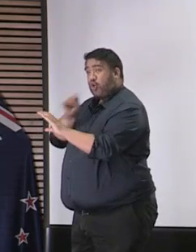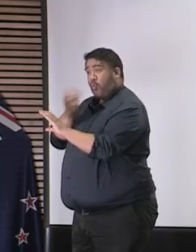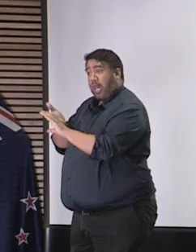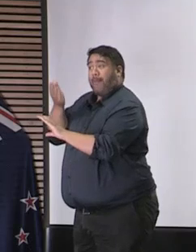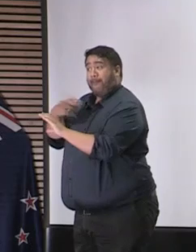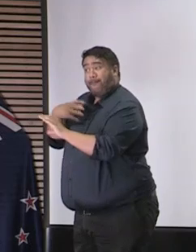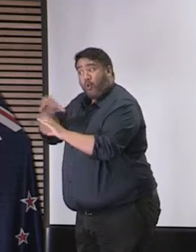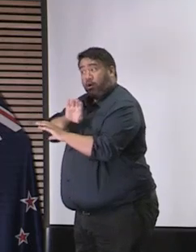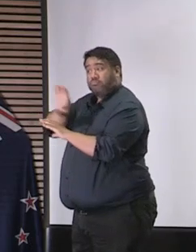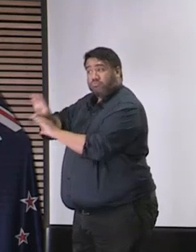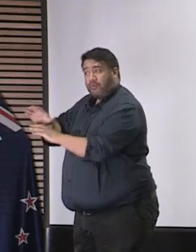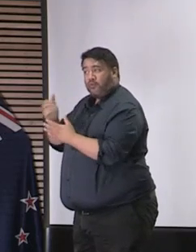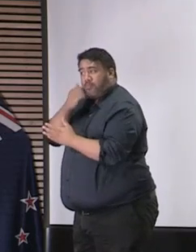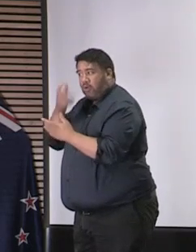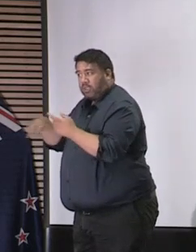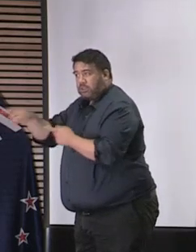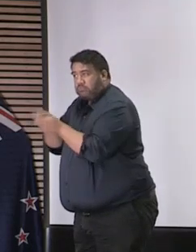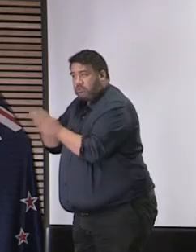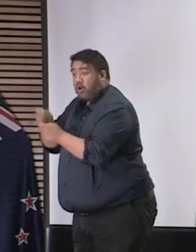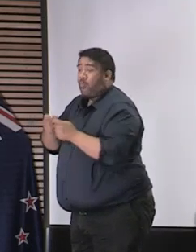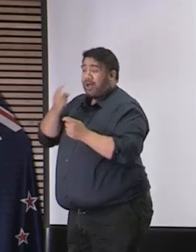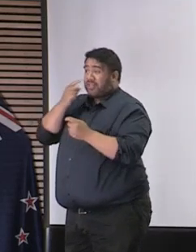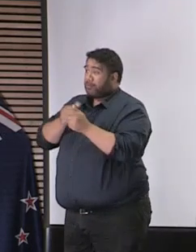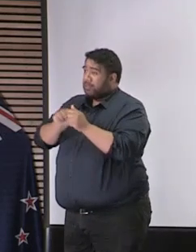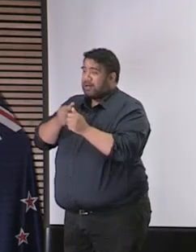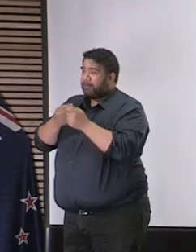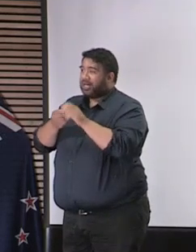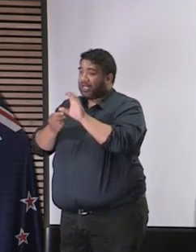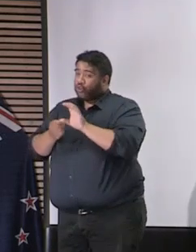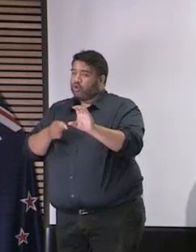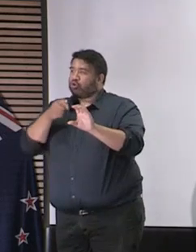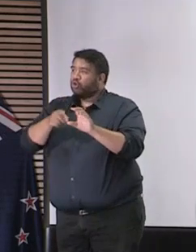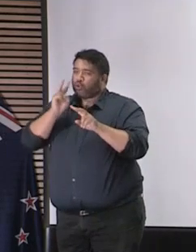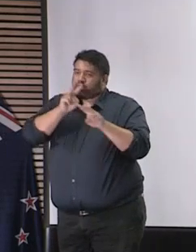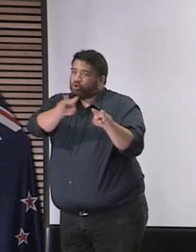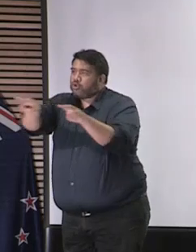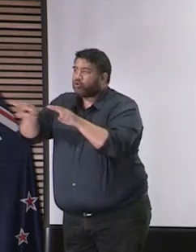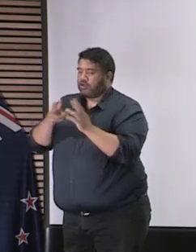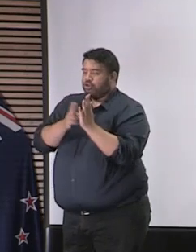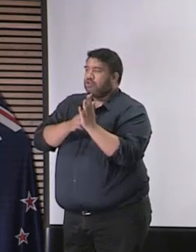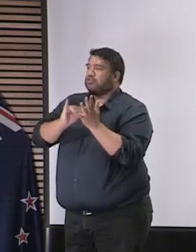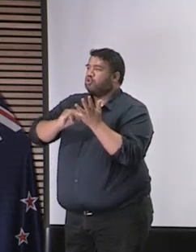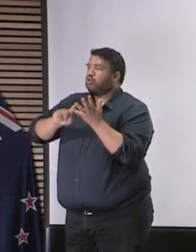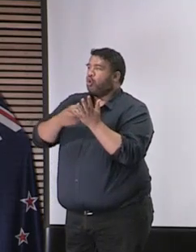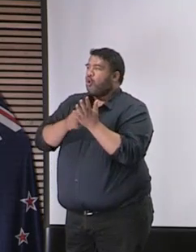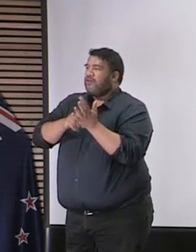cases go up will you consider adding money to the Maori targeted funding of $57